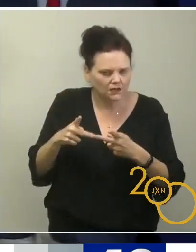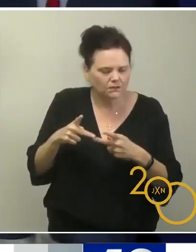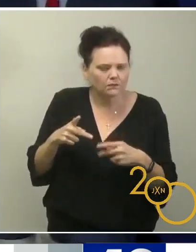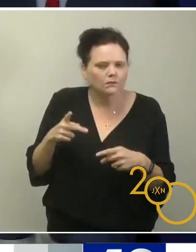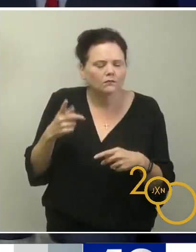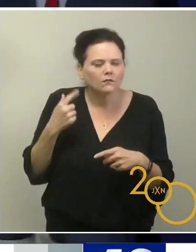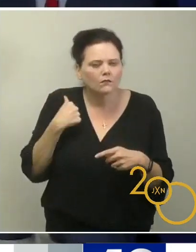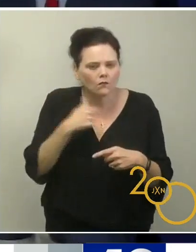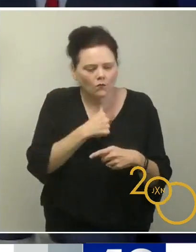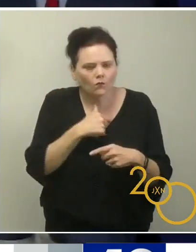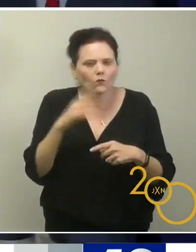CITY OF JACKSON.